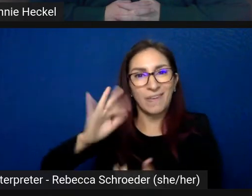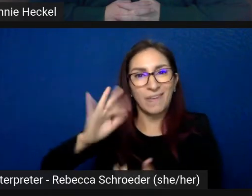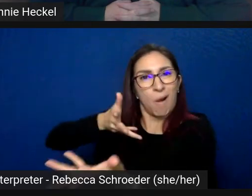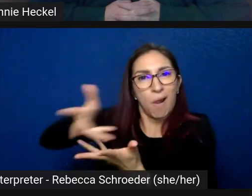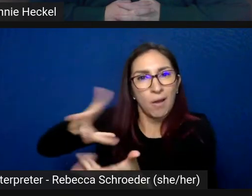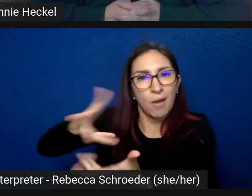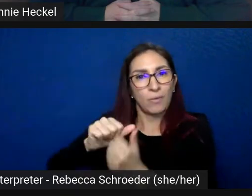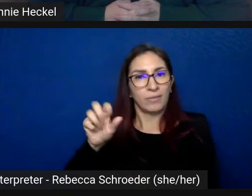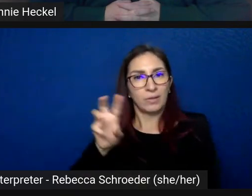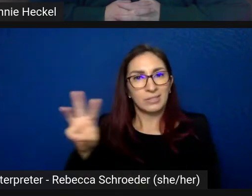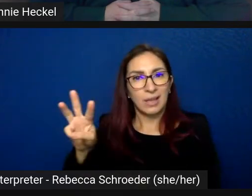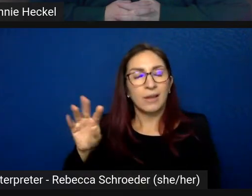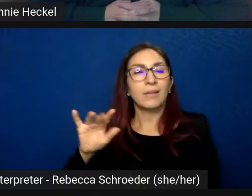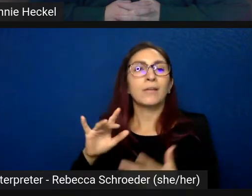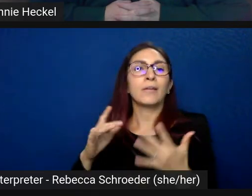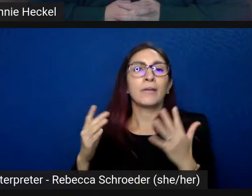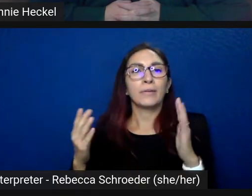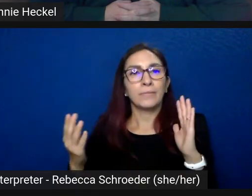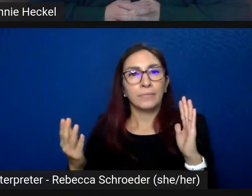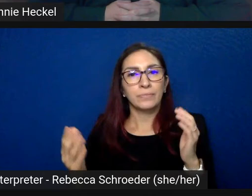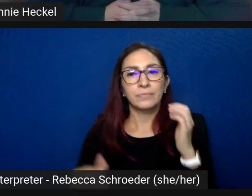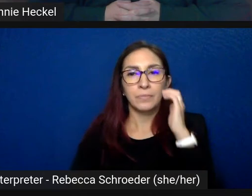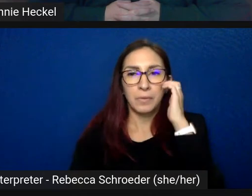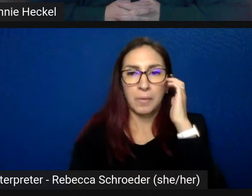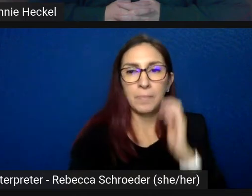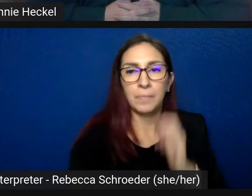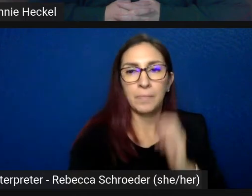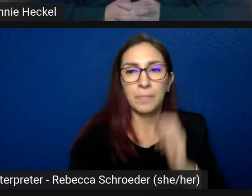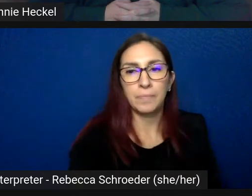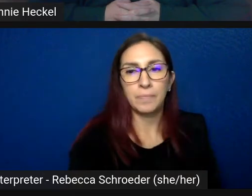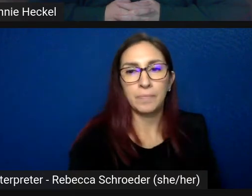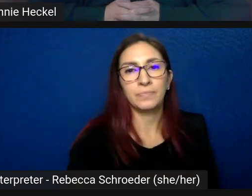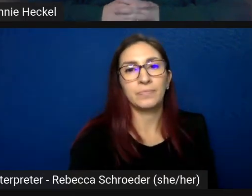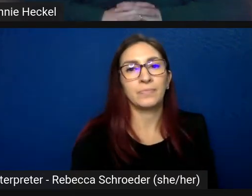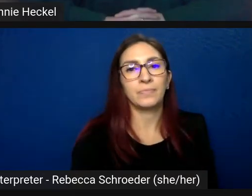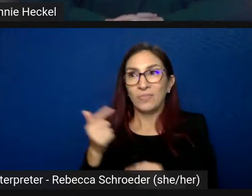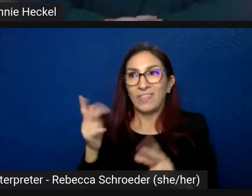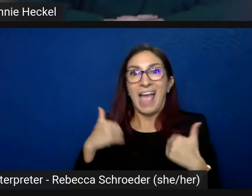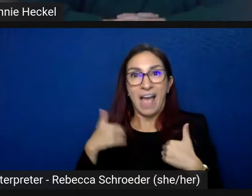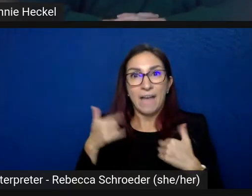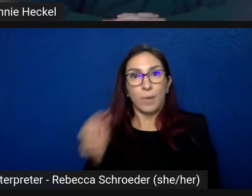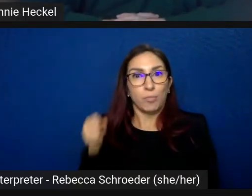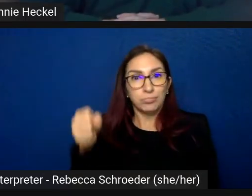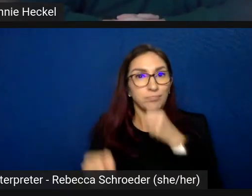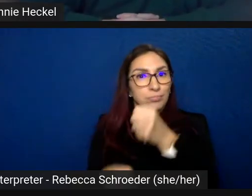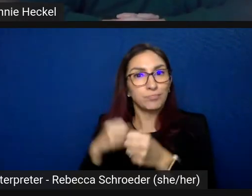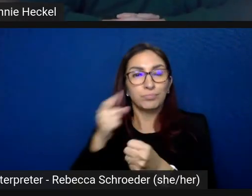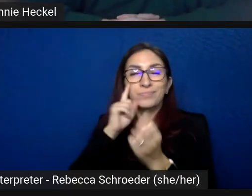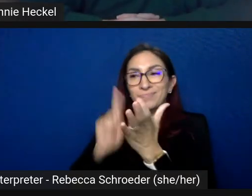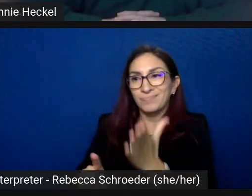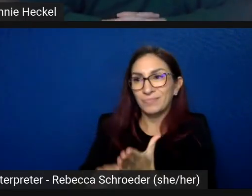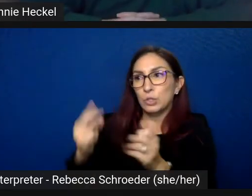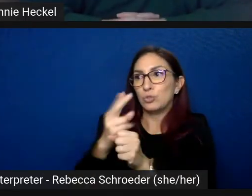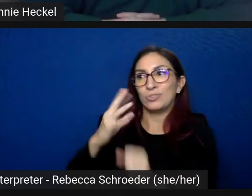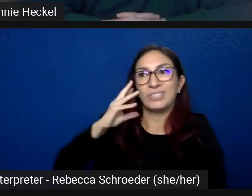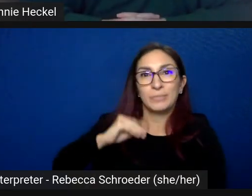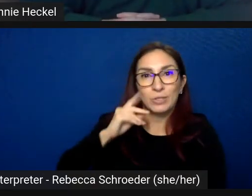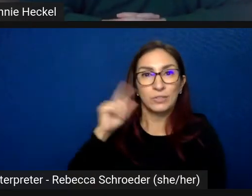Looking for companies that are doing user experience more than we make pretty stuff, is definitely important.